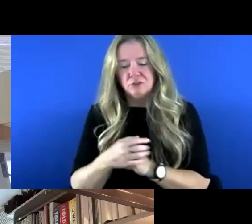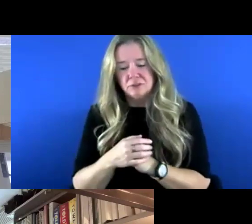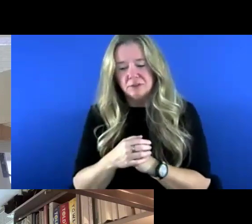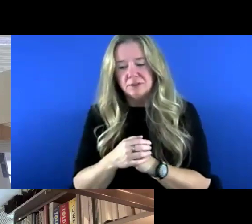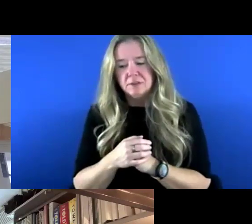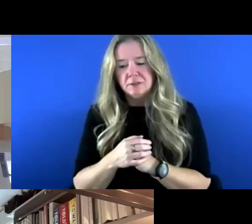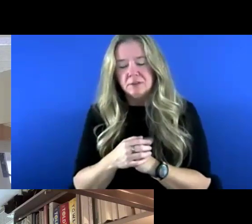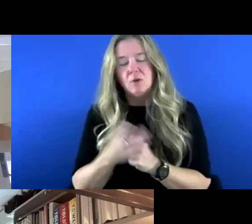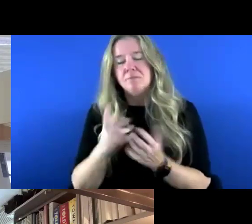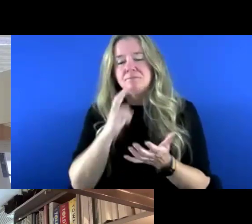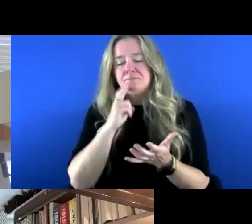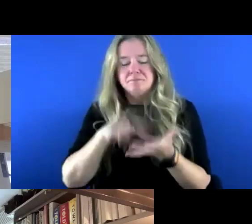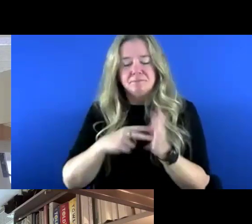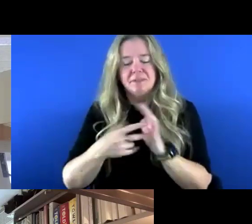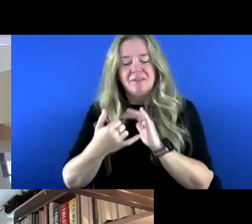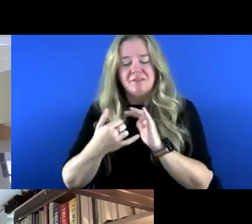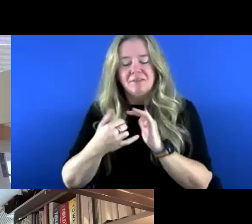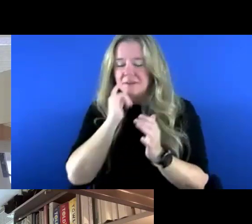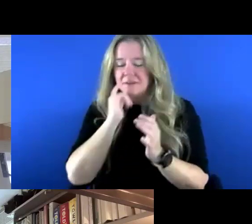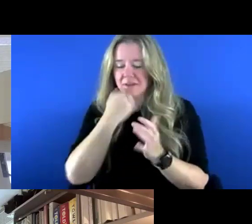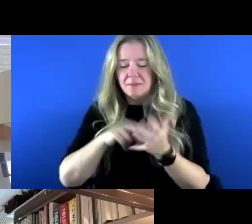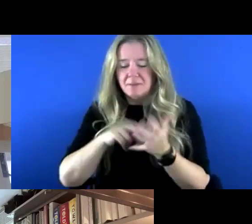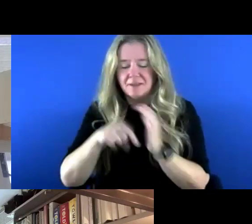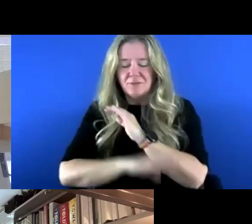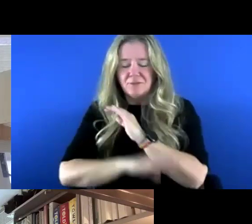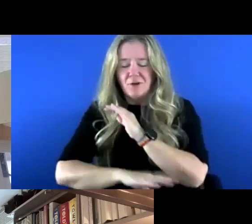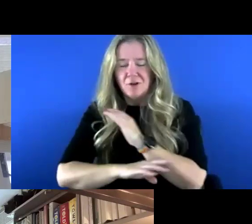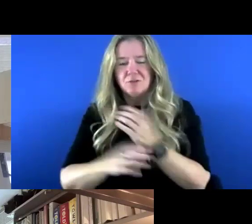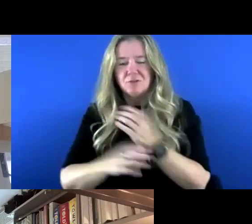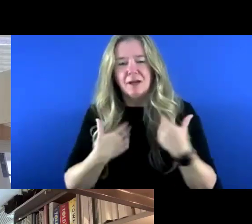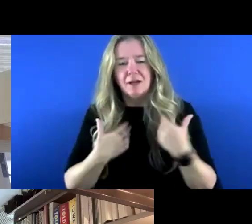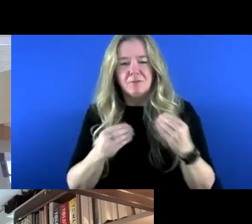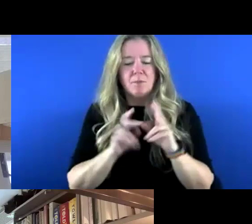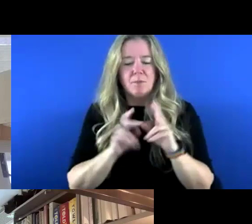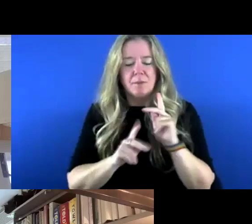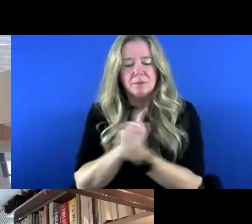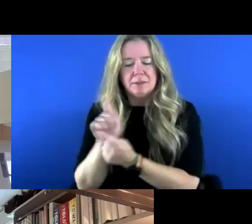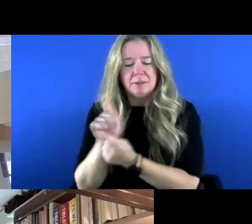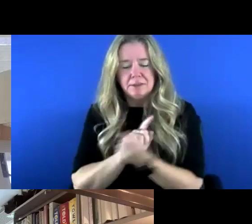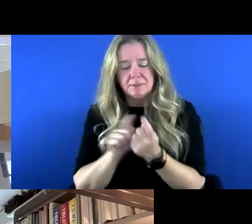or this fall, I should say, and see some more people. The other thing I was going to say is